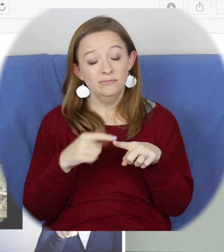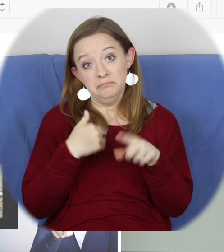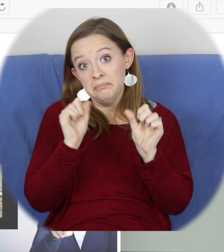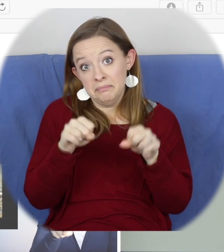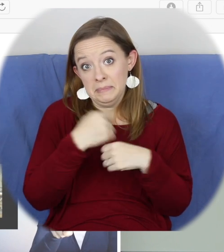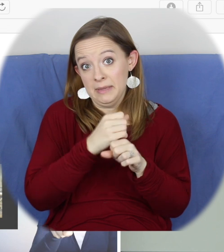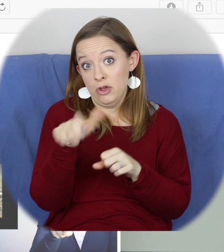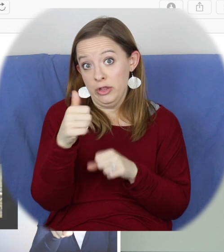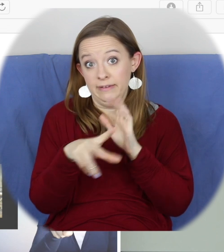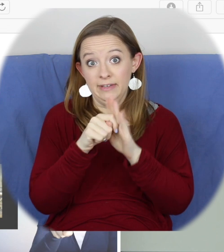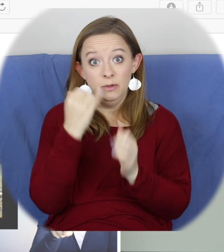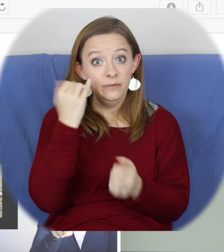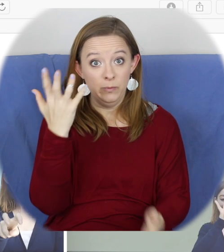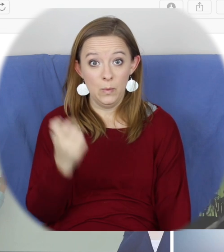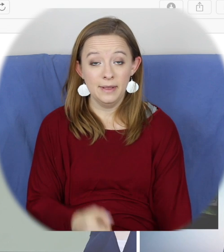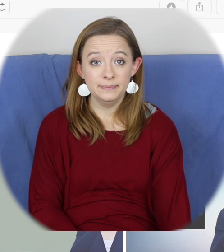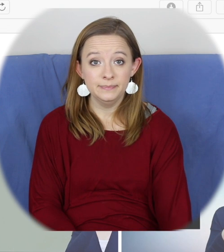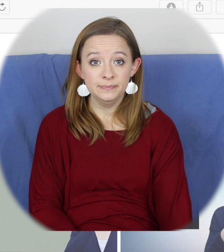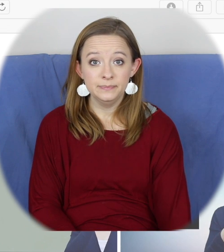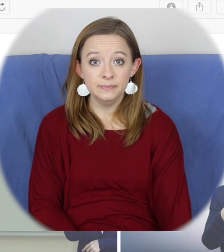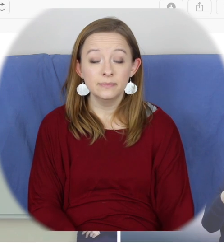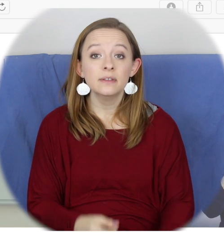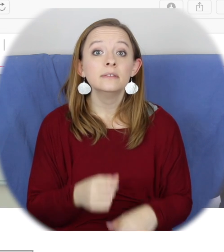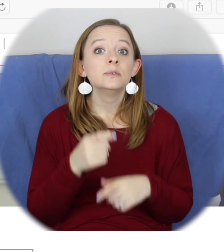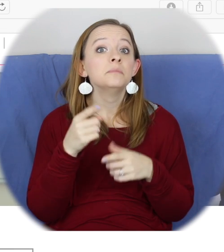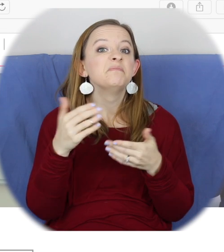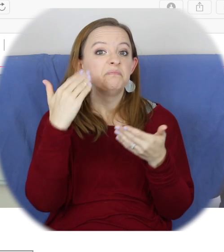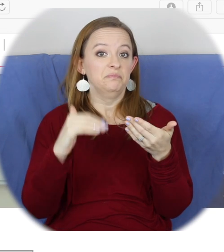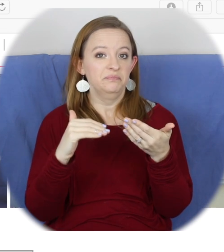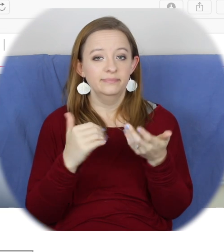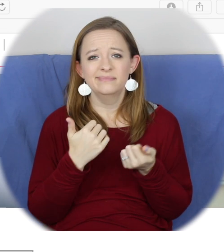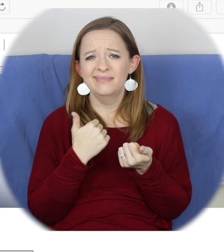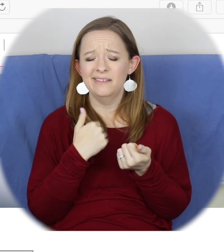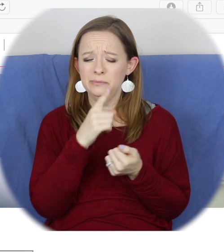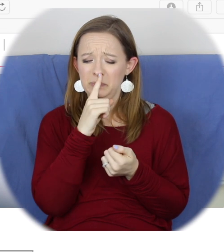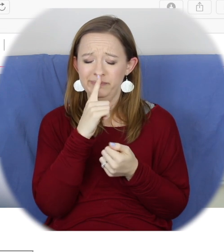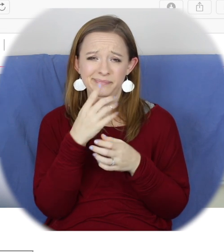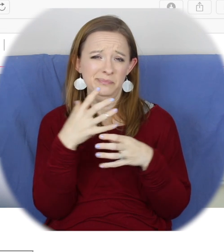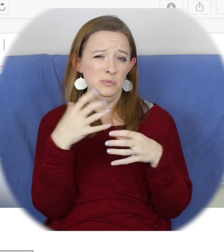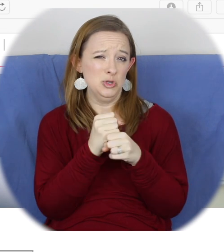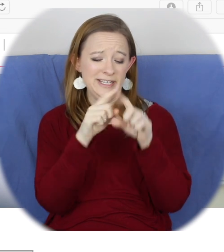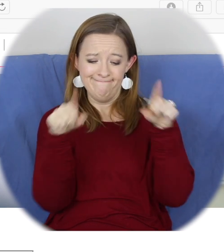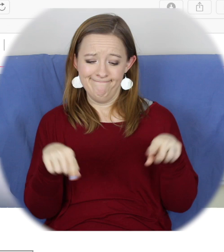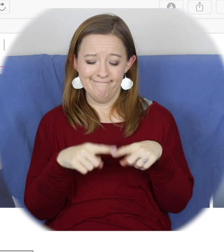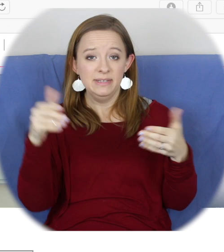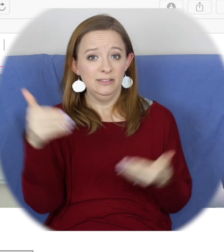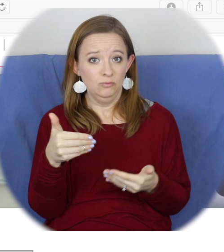Which I can make another video if you guys are interested about that. So then after that, I have just a very, very brief introduction.